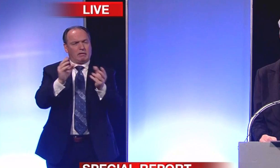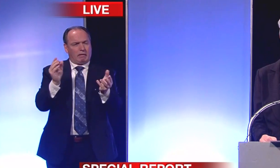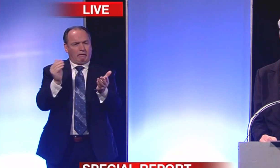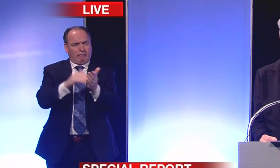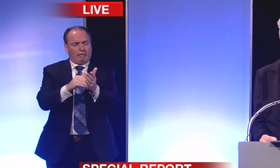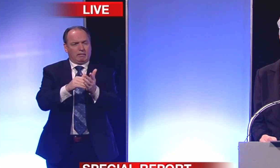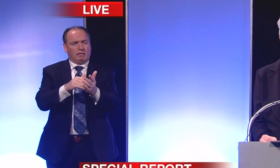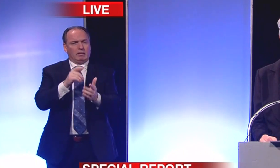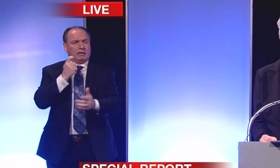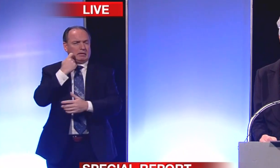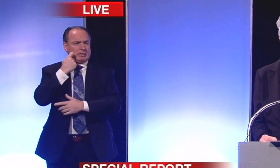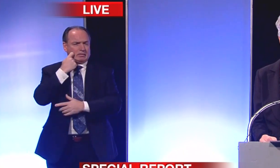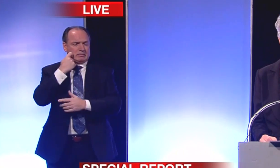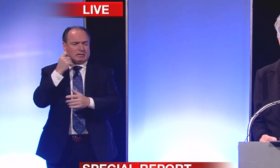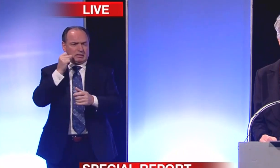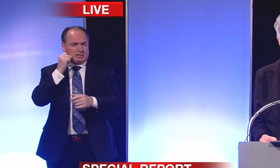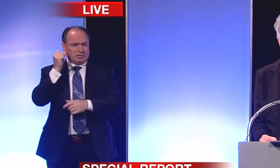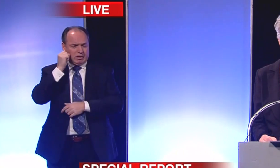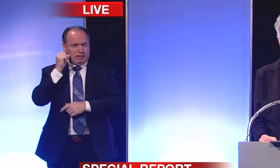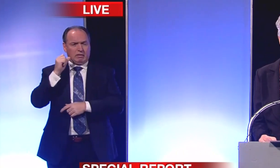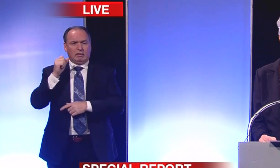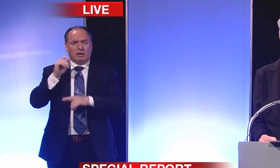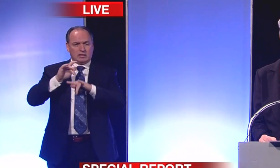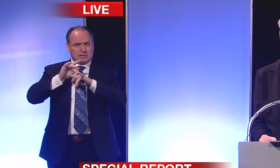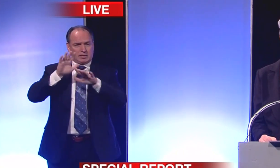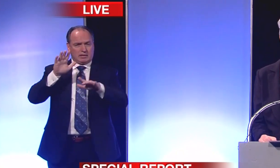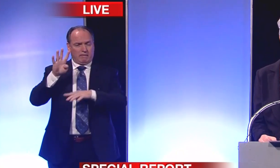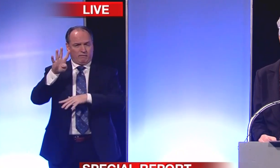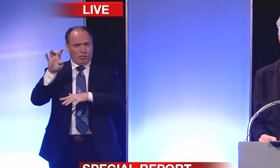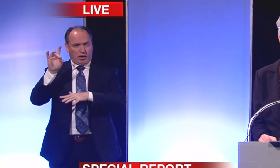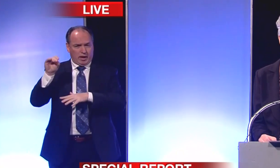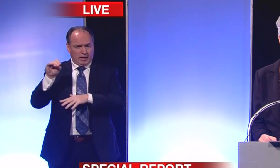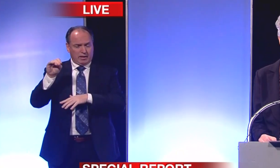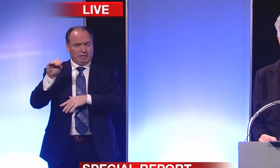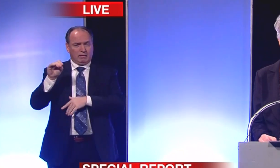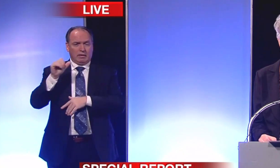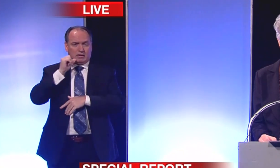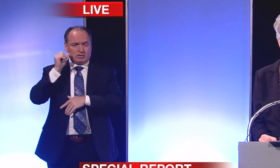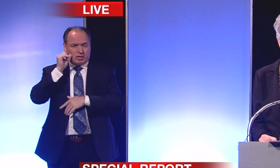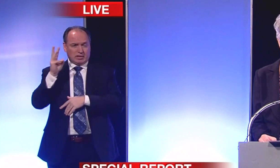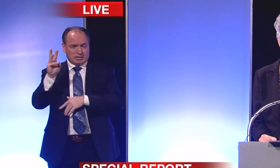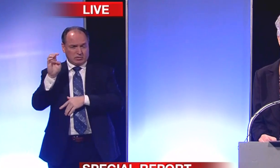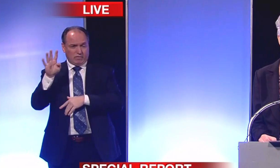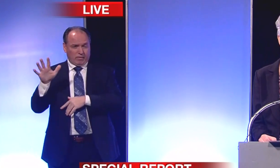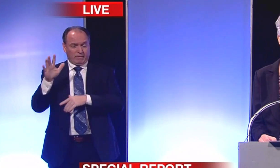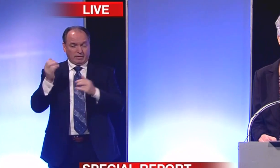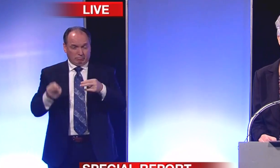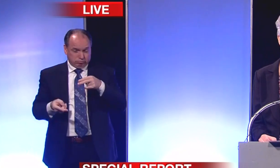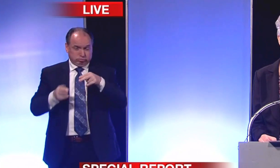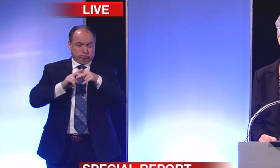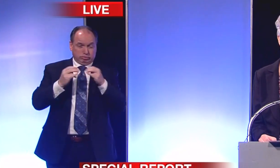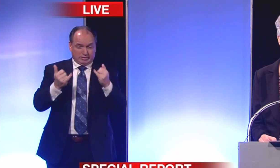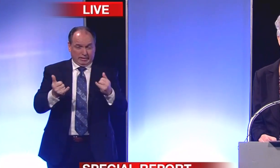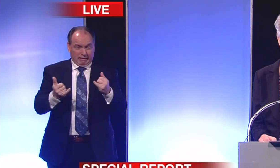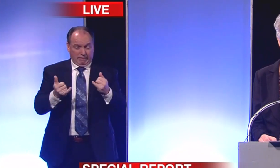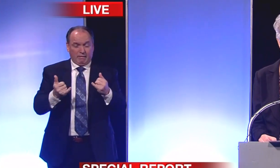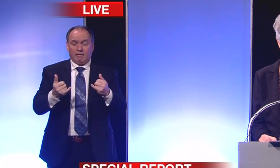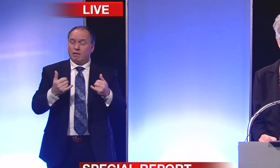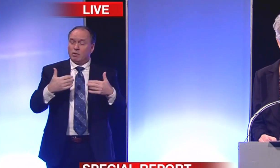WEST GATE AT ASHLEY@SERVEERIE.COM. I WANT TO TELL YOU ABOUT THE NUMBERS. AS I MENTIONED YESTERDAY